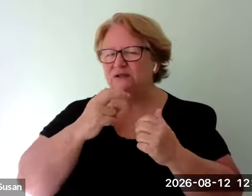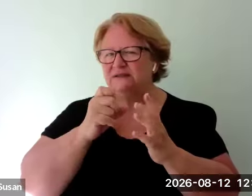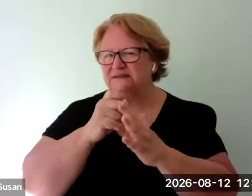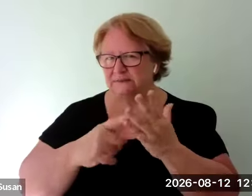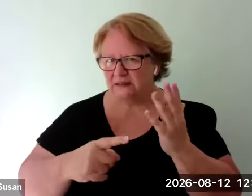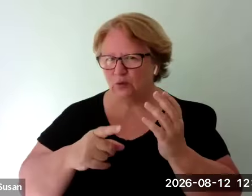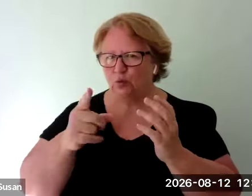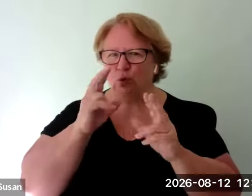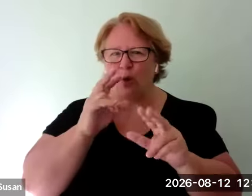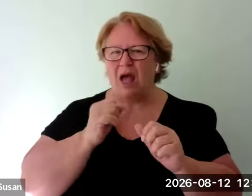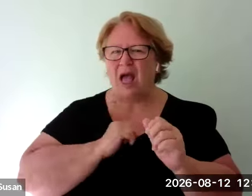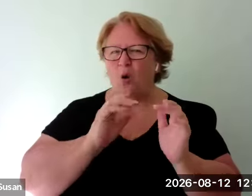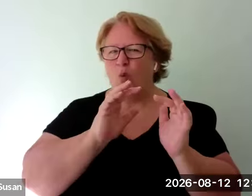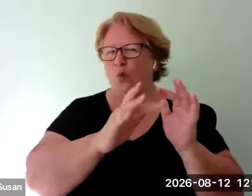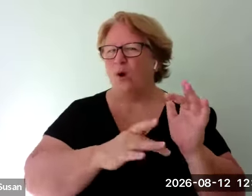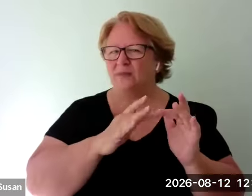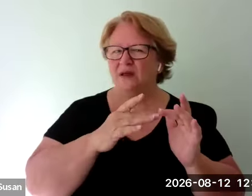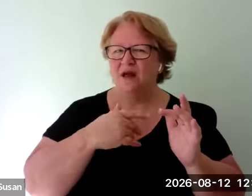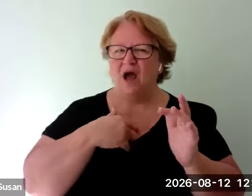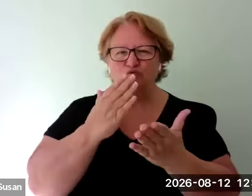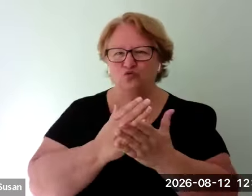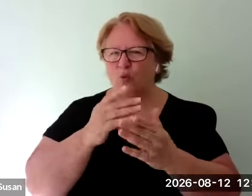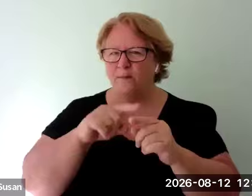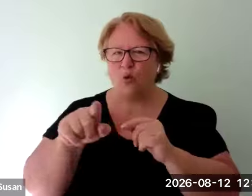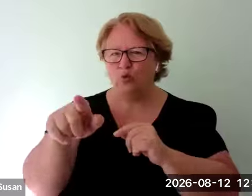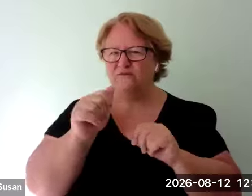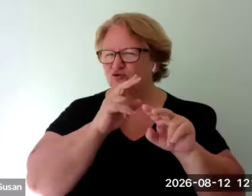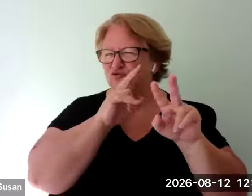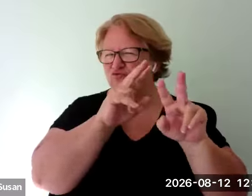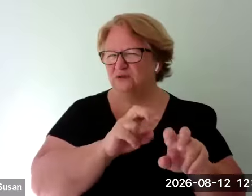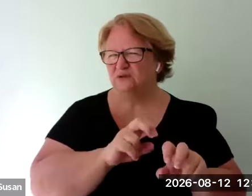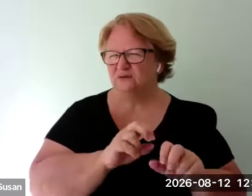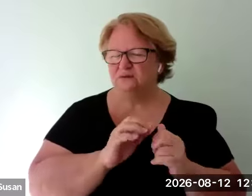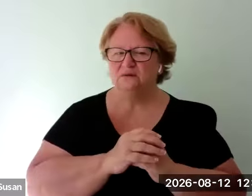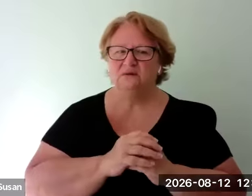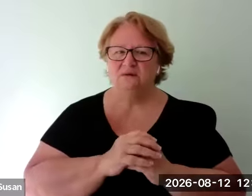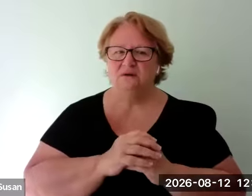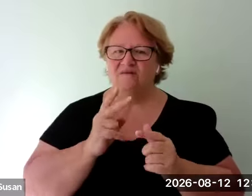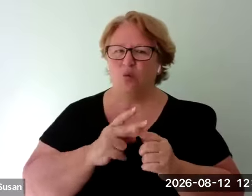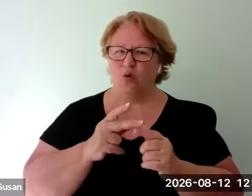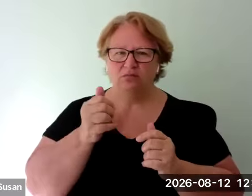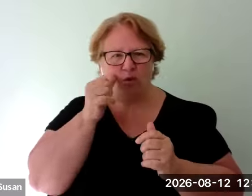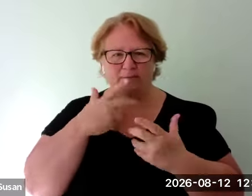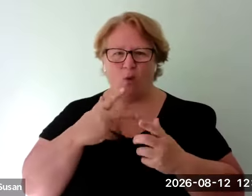We're funded by the department DHDA, so Department of Health , ageing and disability. You can check out our website. I